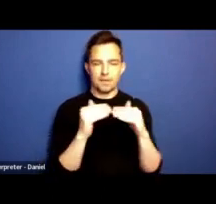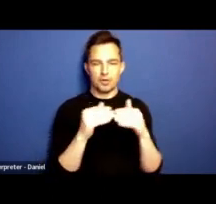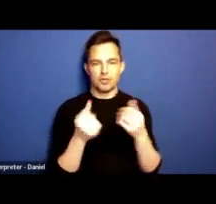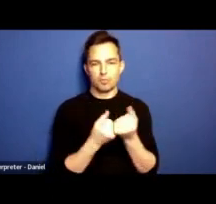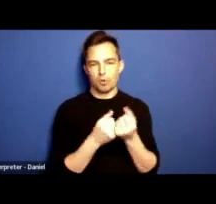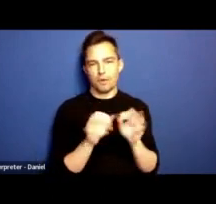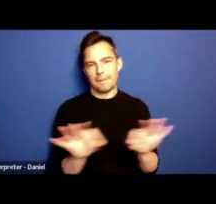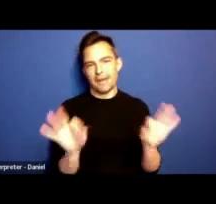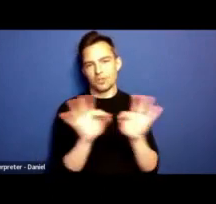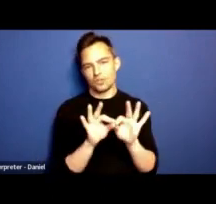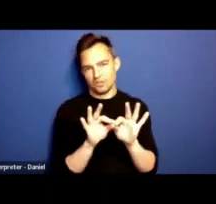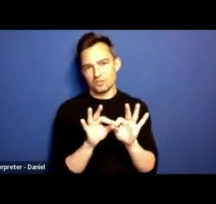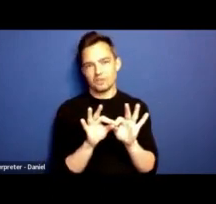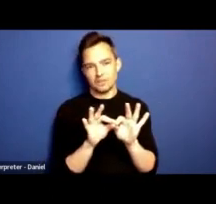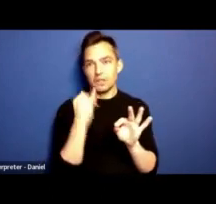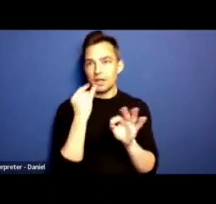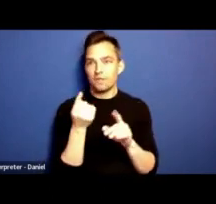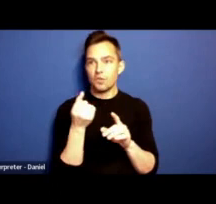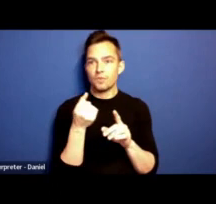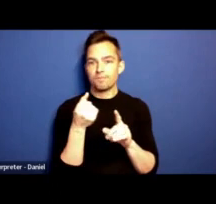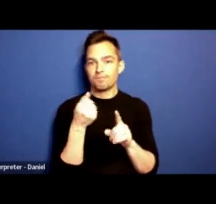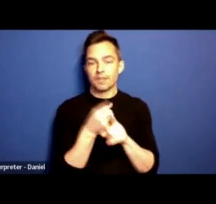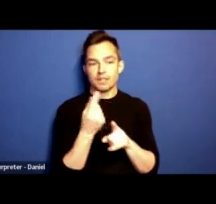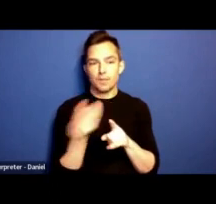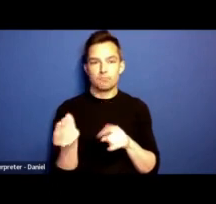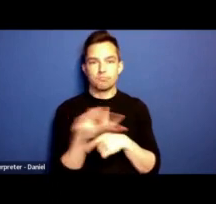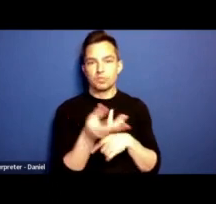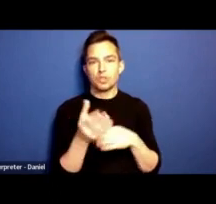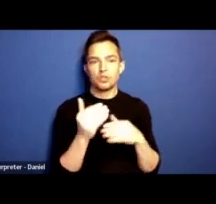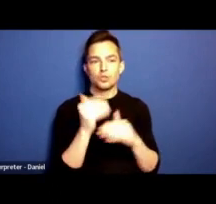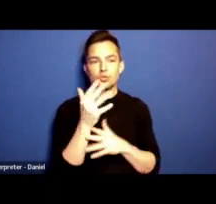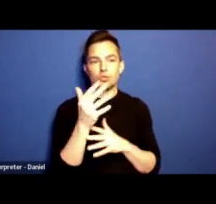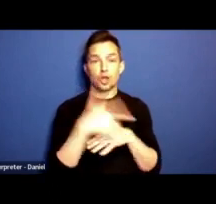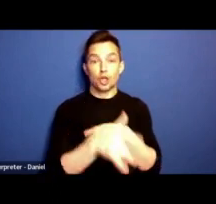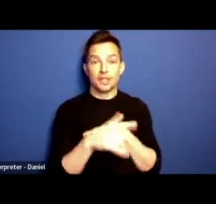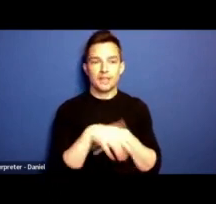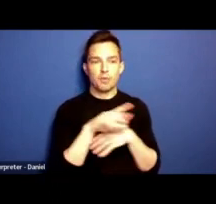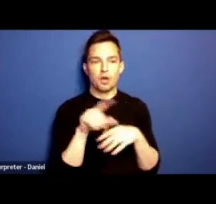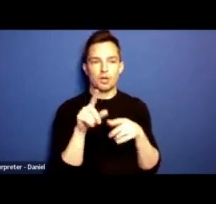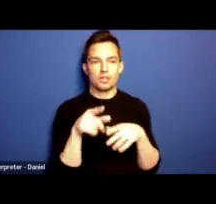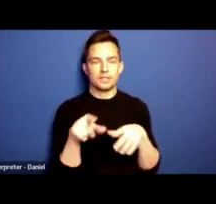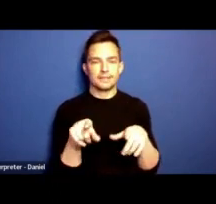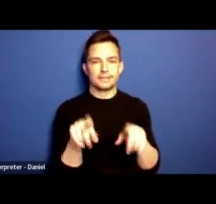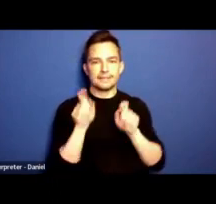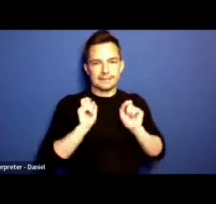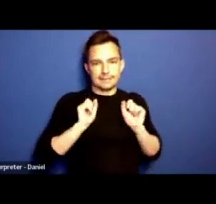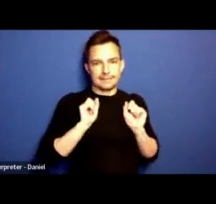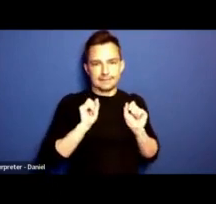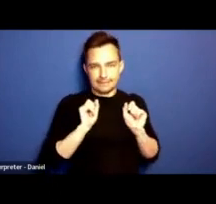that if you hit somebody too early with it, most likely they're just going to recoil from it being is not going to go knock are not going to work,